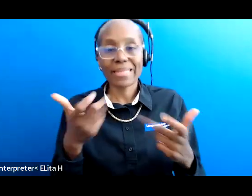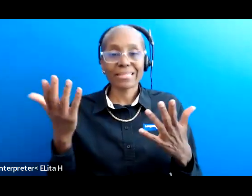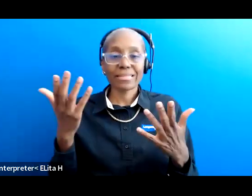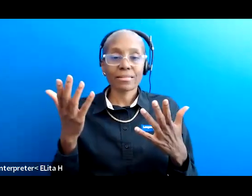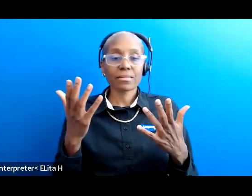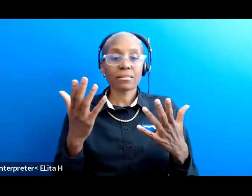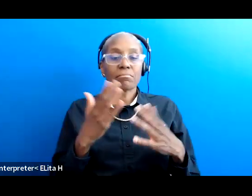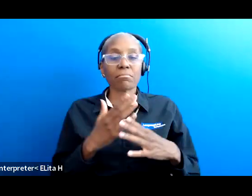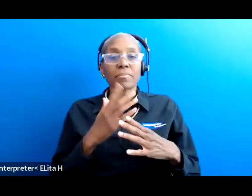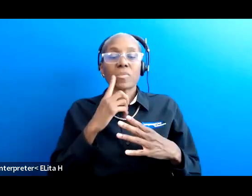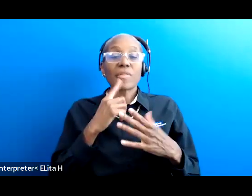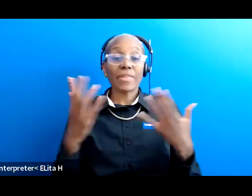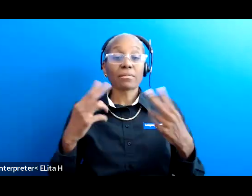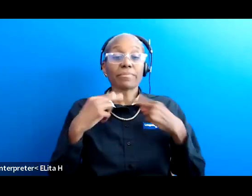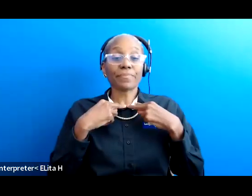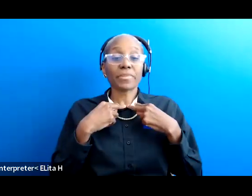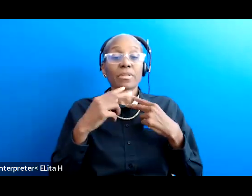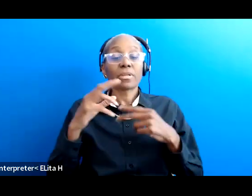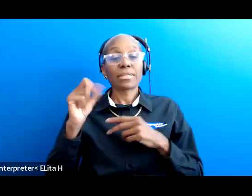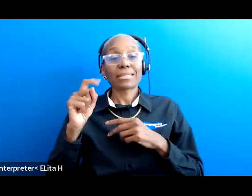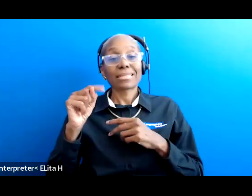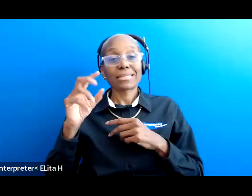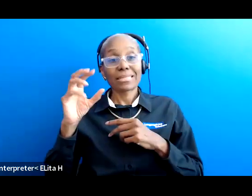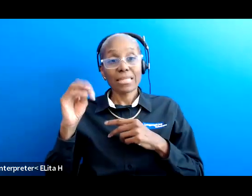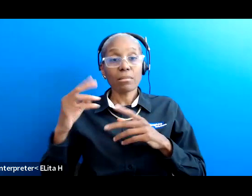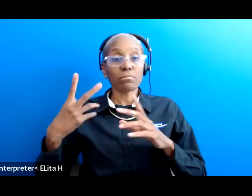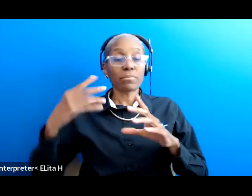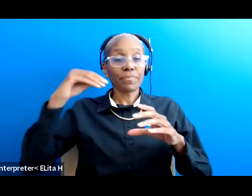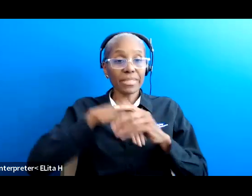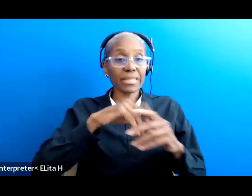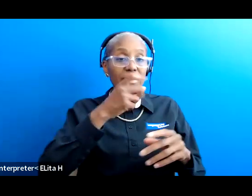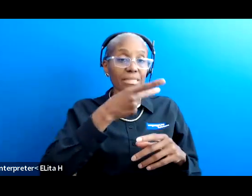hurdles to get over, was once you got the stem cells into the spine, how to get them to grow.